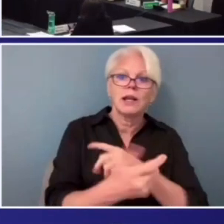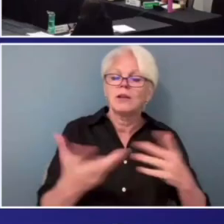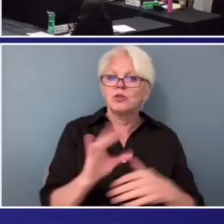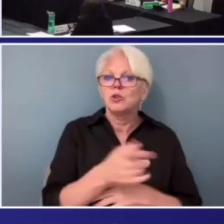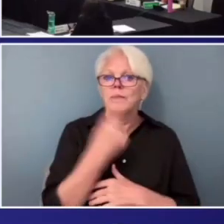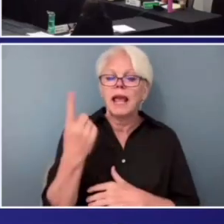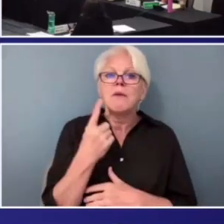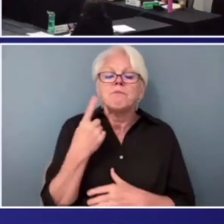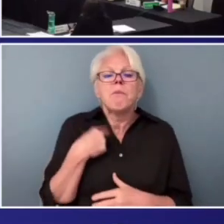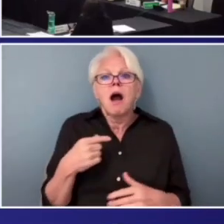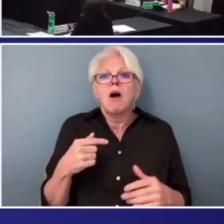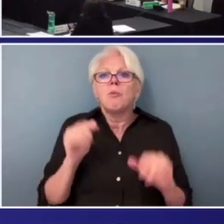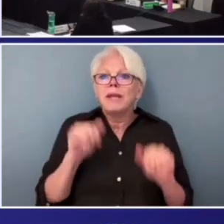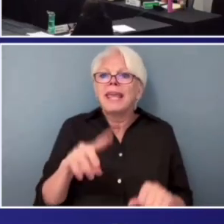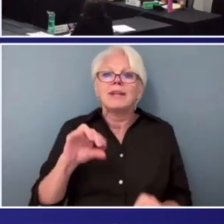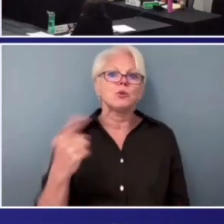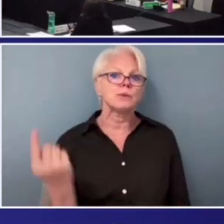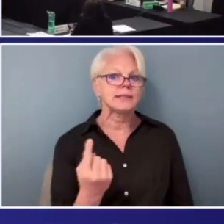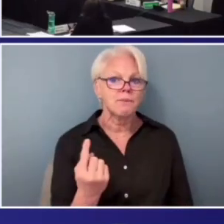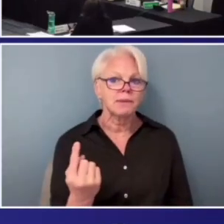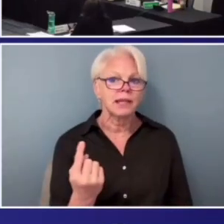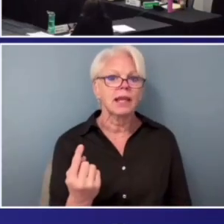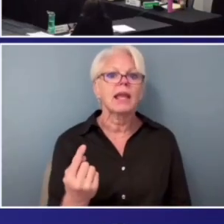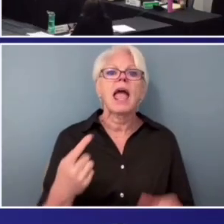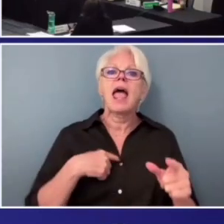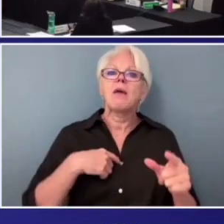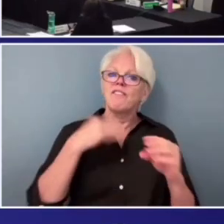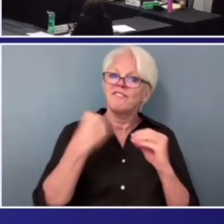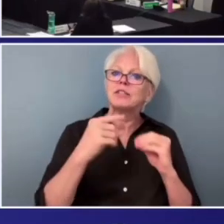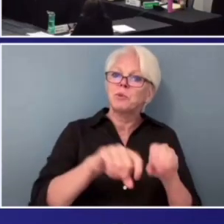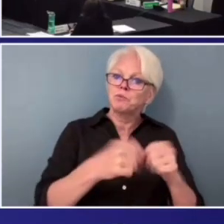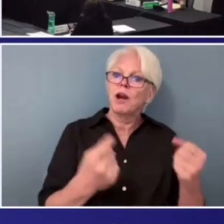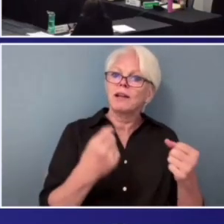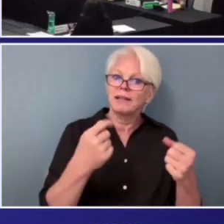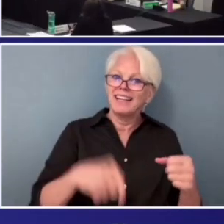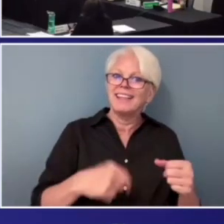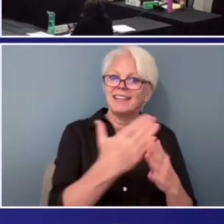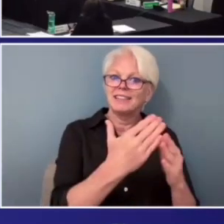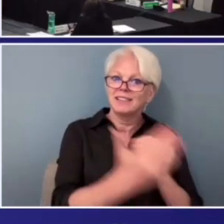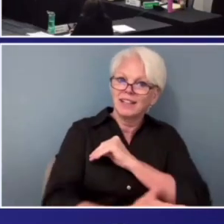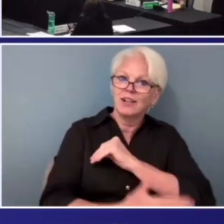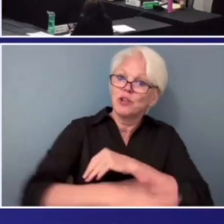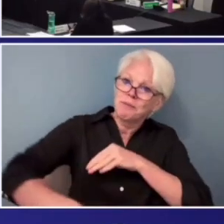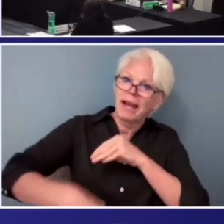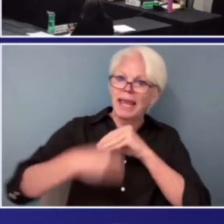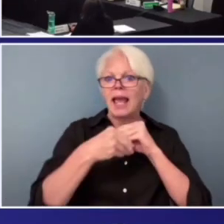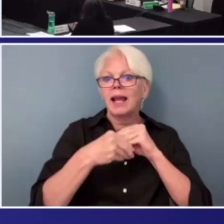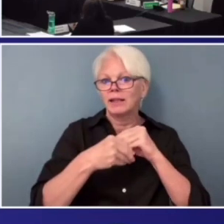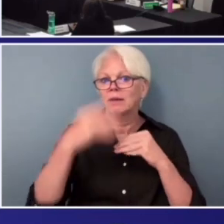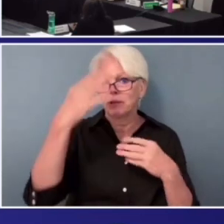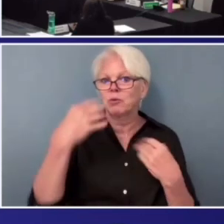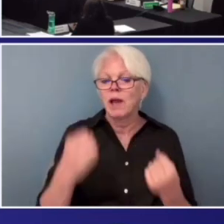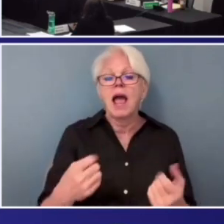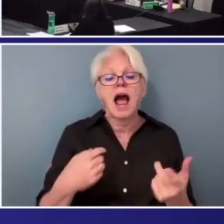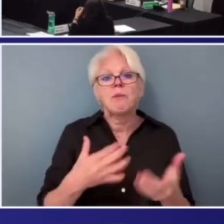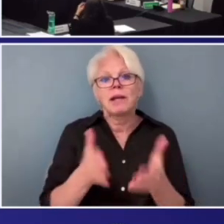outdated to help fix what's broken in this country. And I would again ask the Department to reconsider that. We should not let this moment pass.